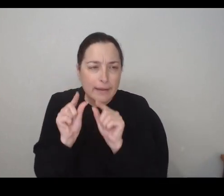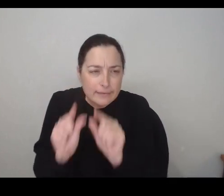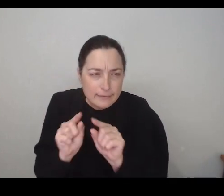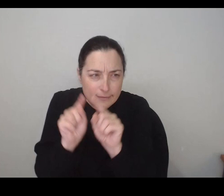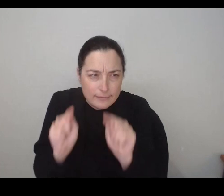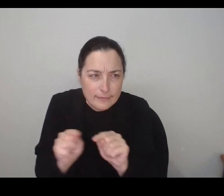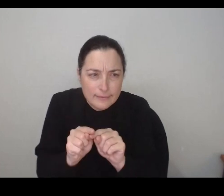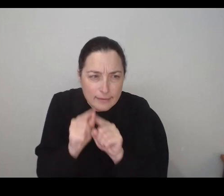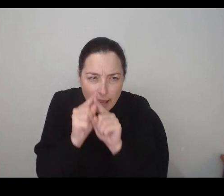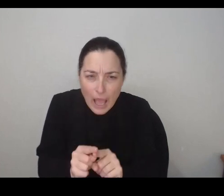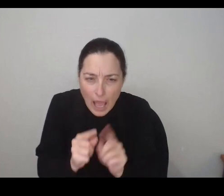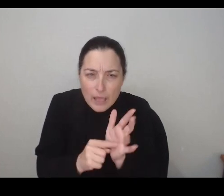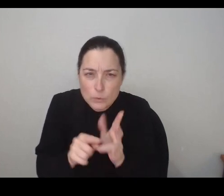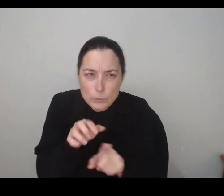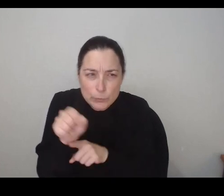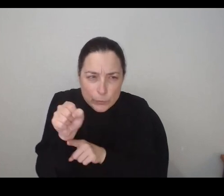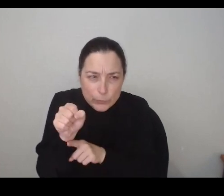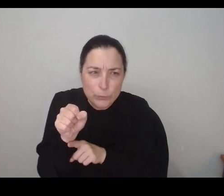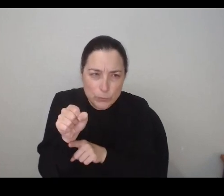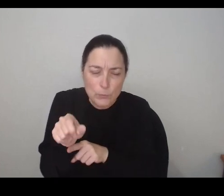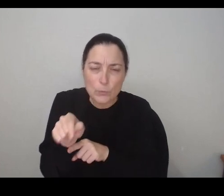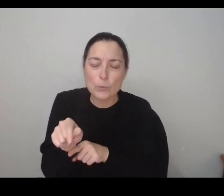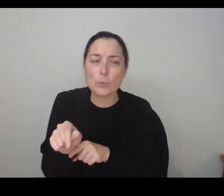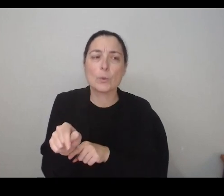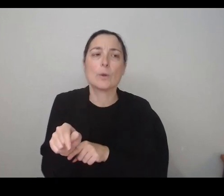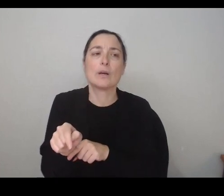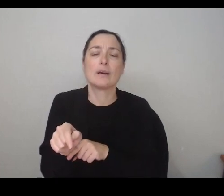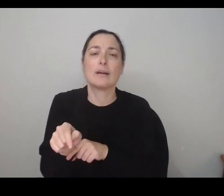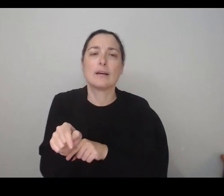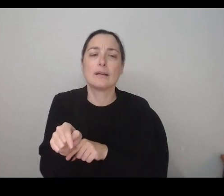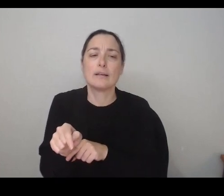figure leaning, is monotype by Degas.